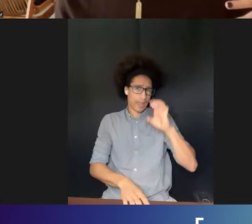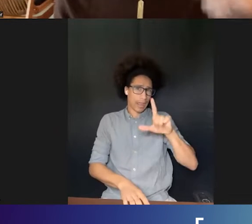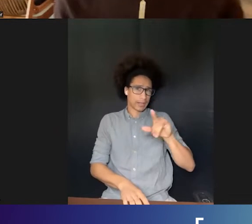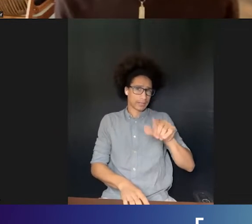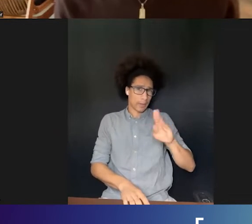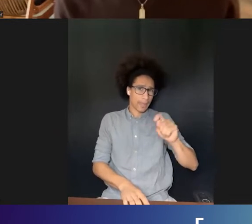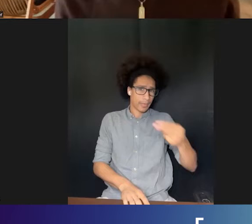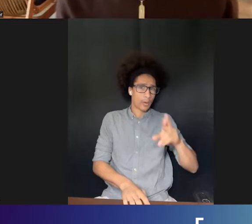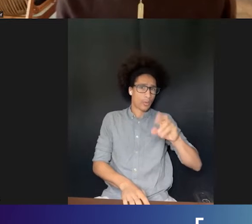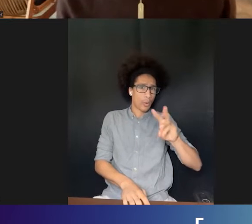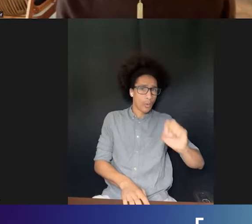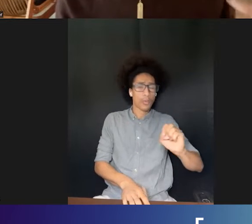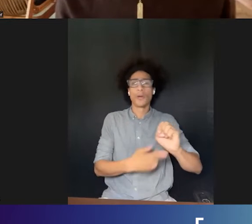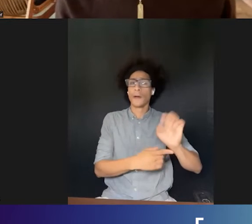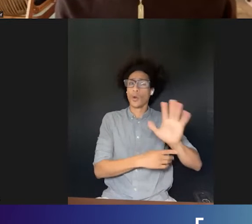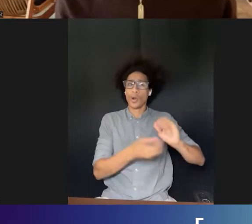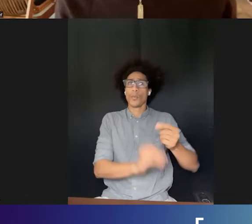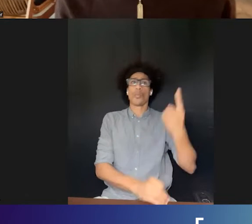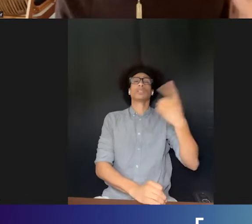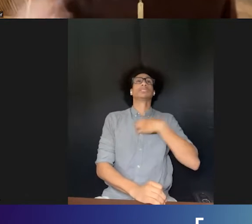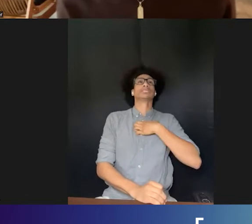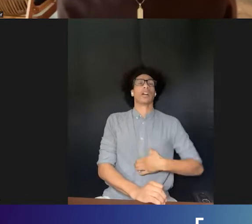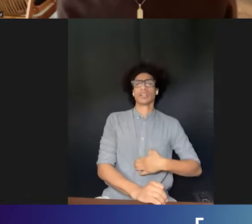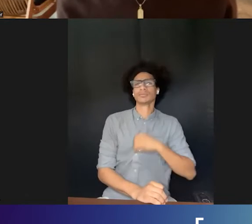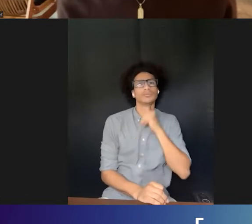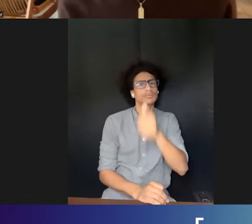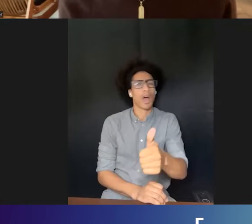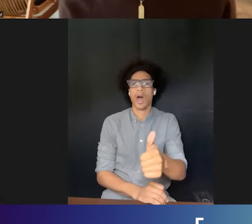number one desire isn't necessarily to sell the film for the most money.